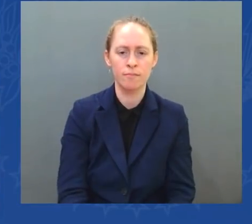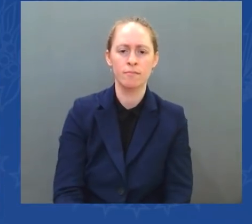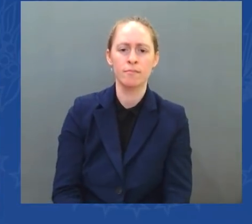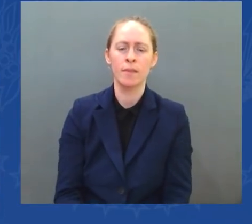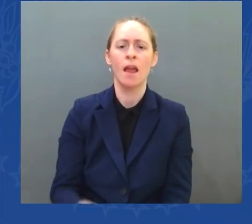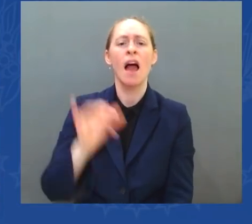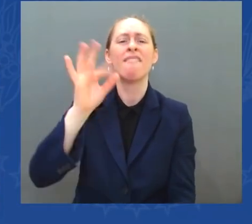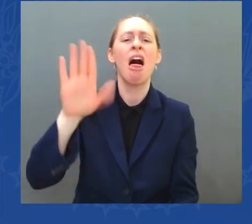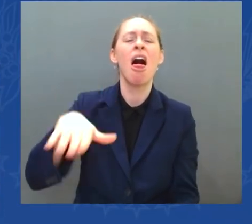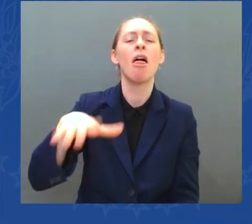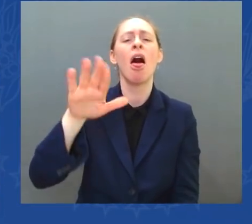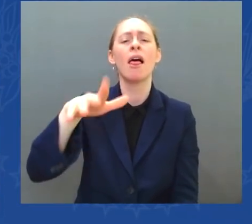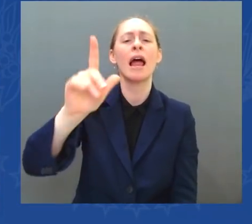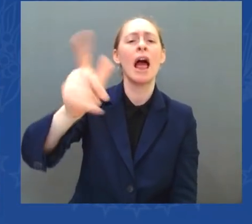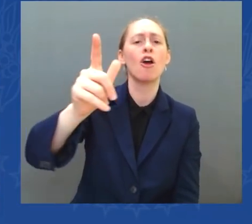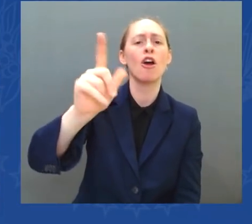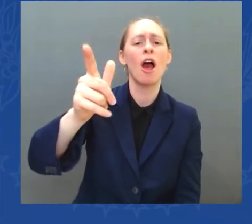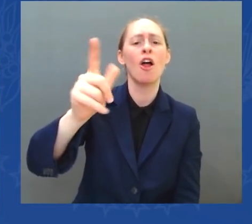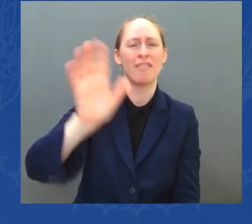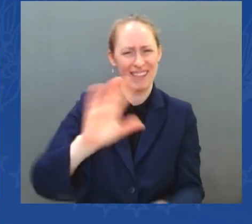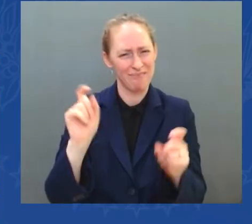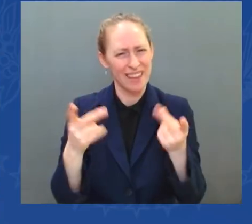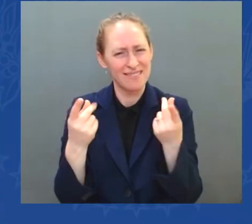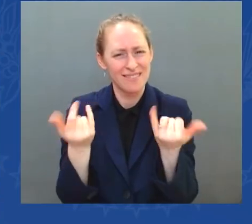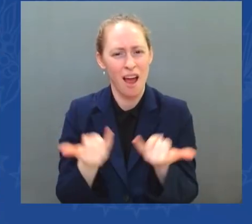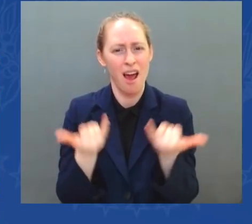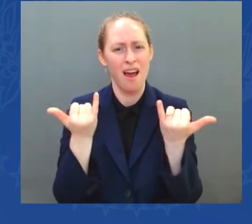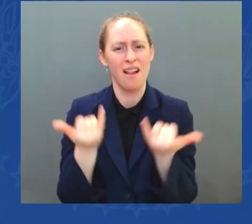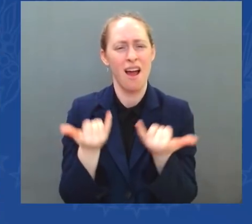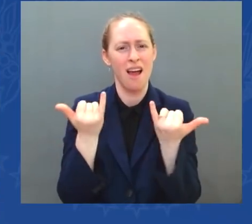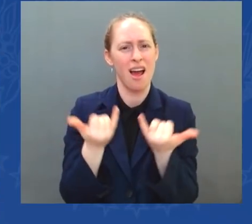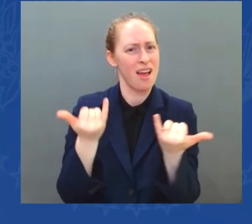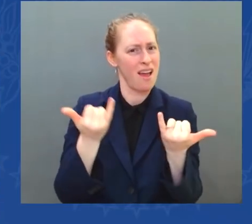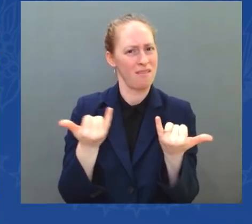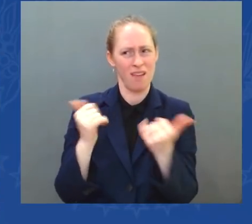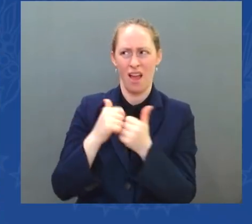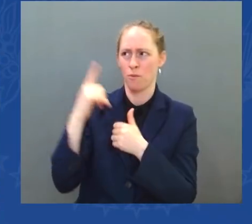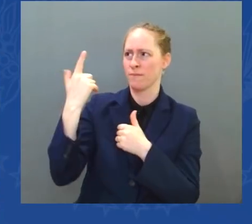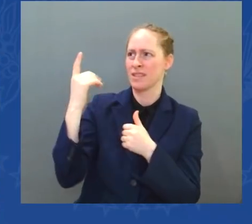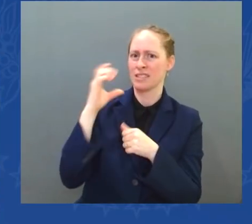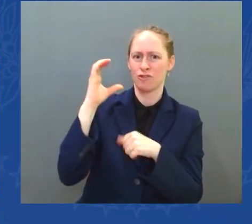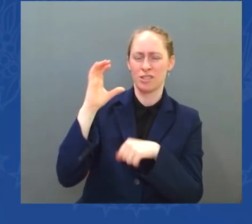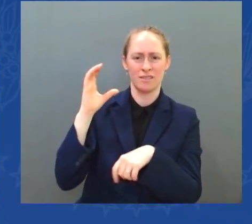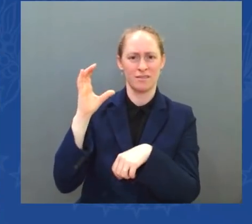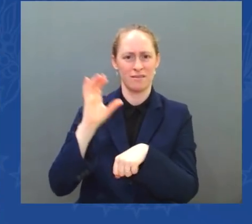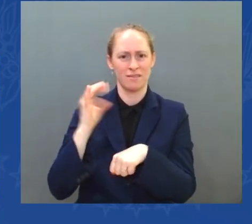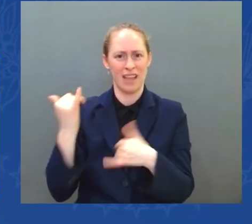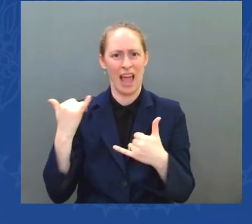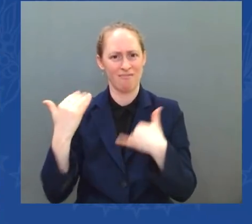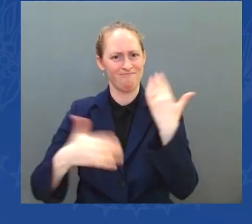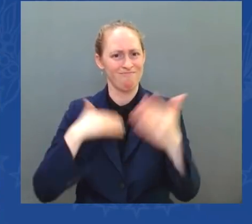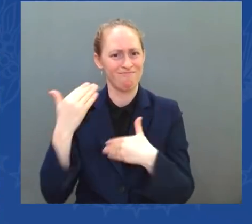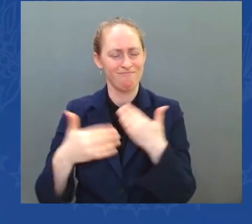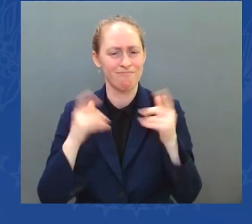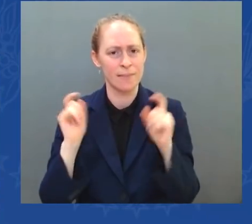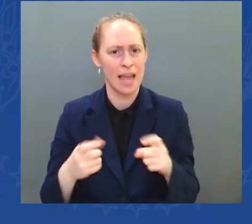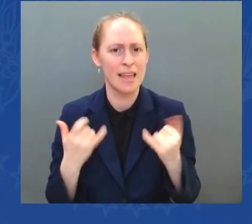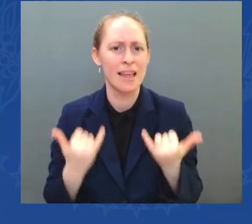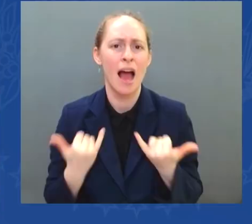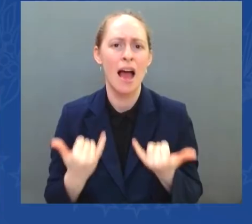we're turning things around in a major way. We've already announced billions to improve the more than 3,000 airports